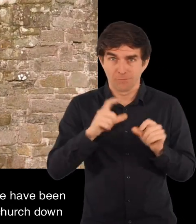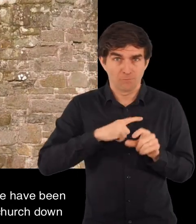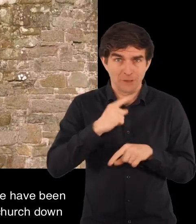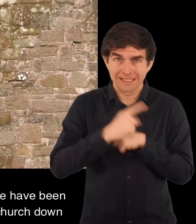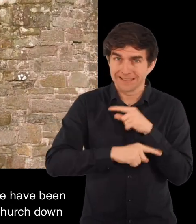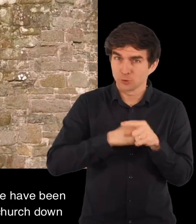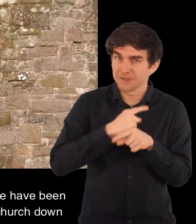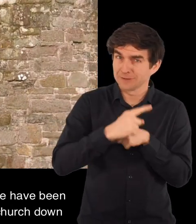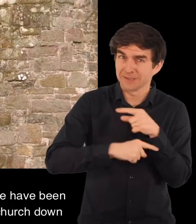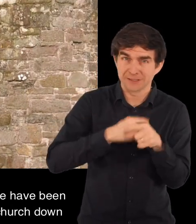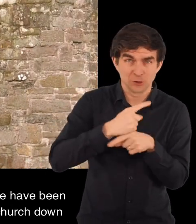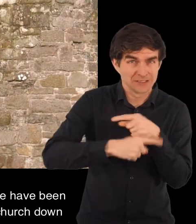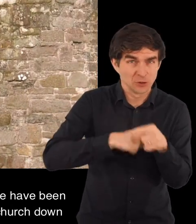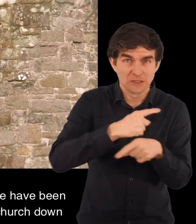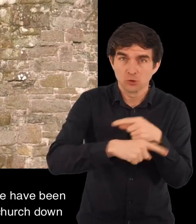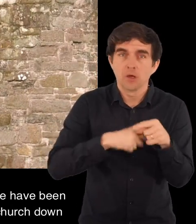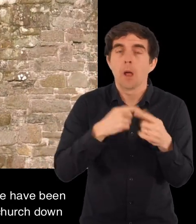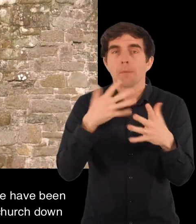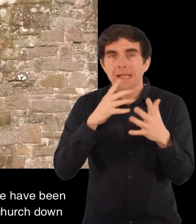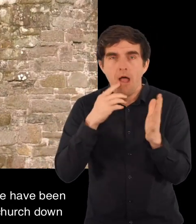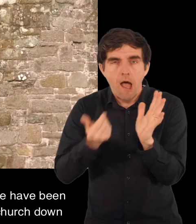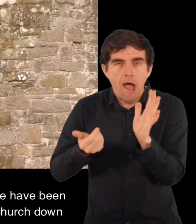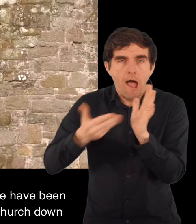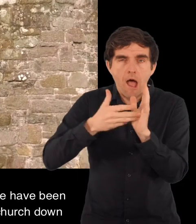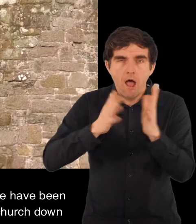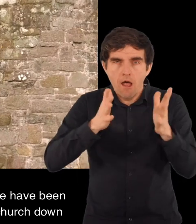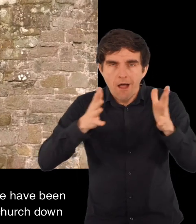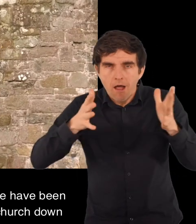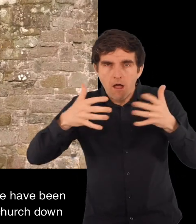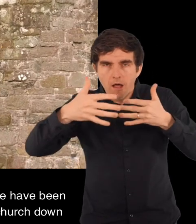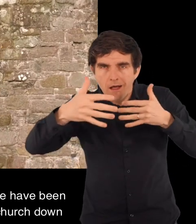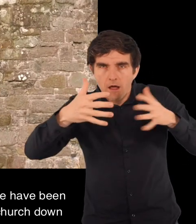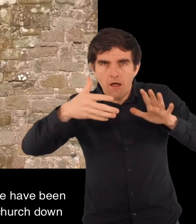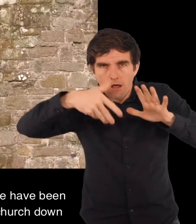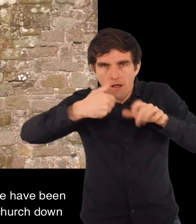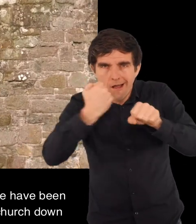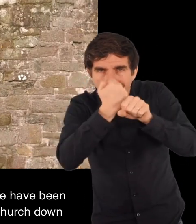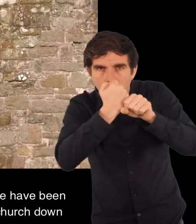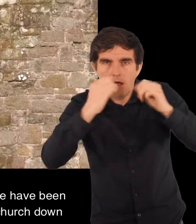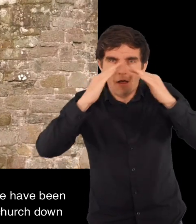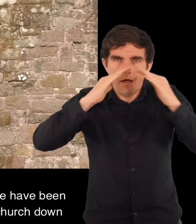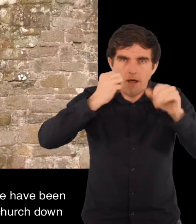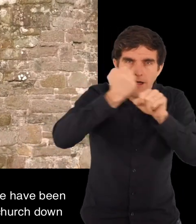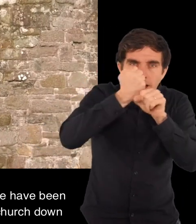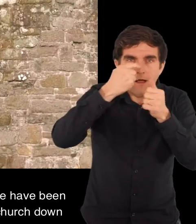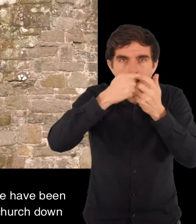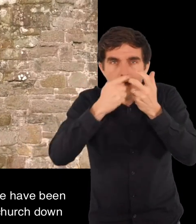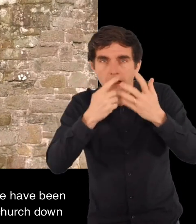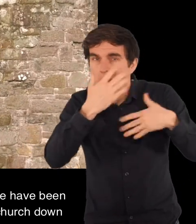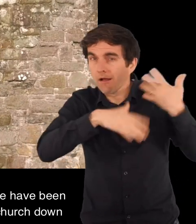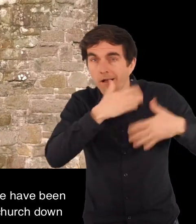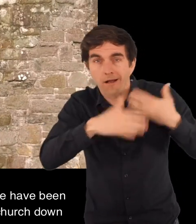number of years after that but there have been various different additions to the church down